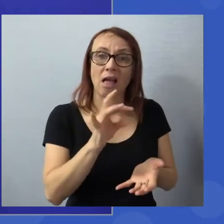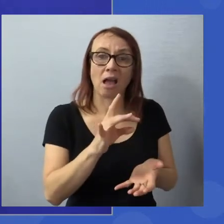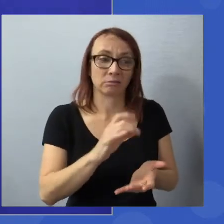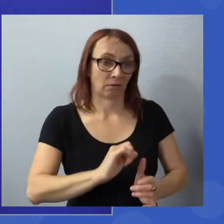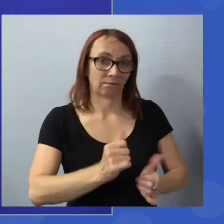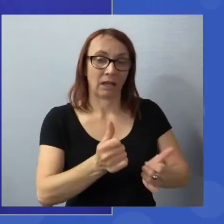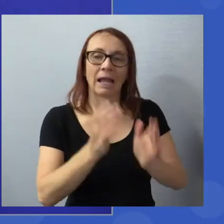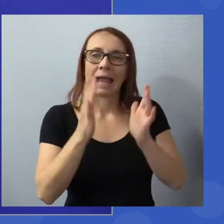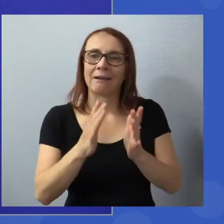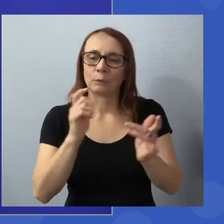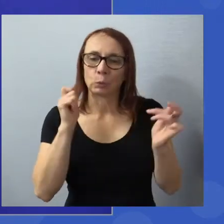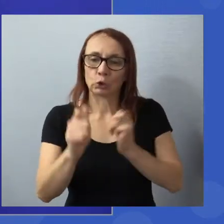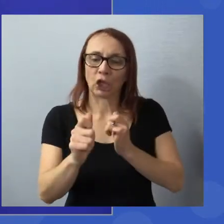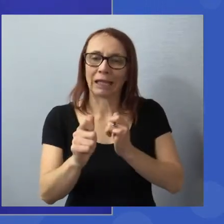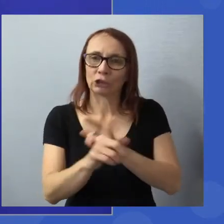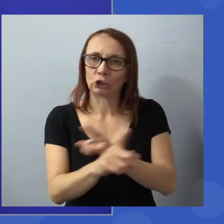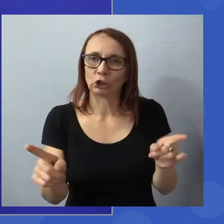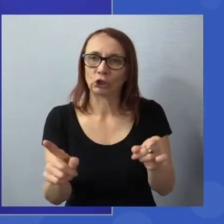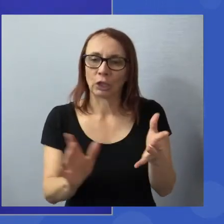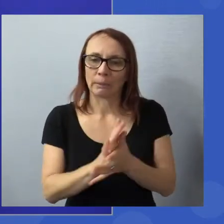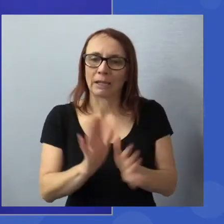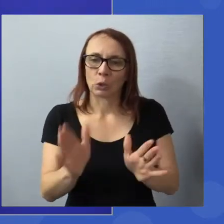mindset and to do that we need to educate the kids and the people who